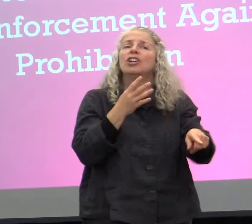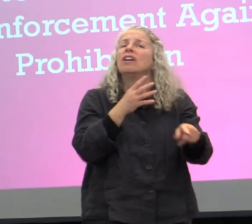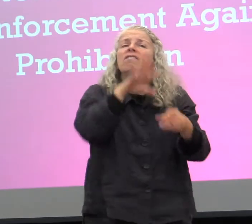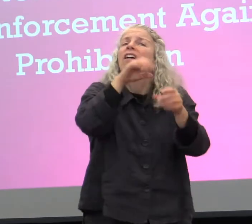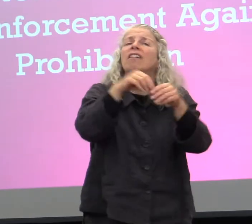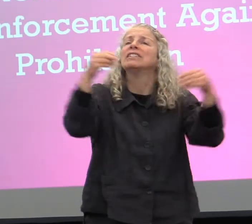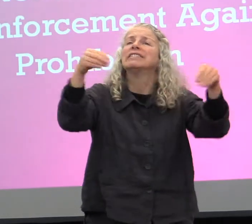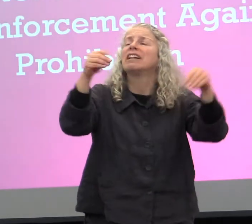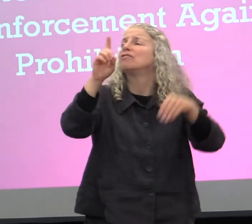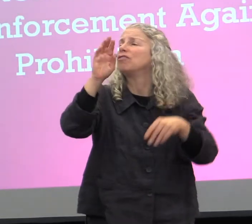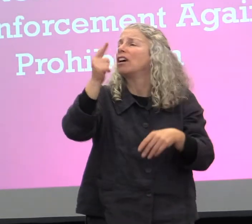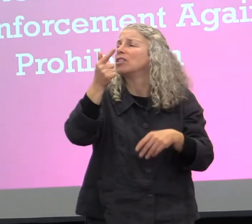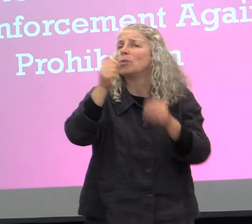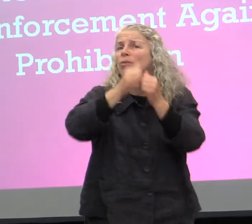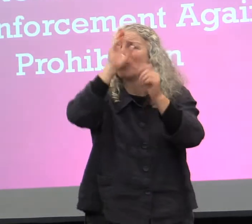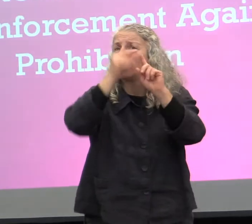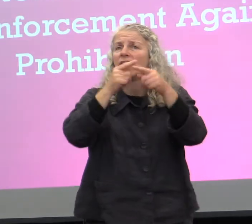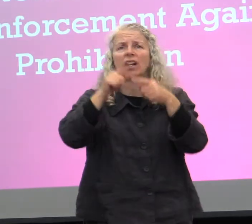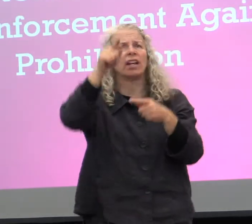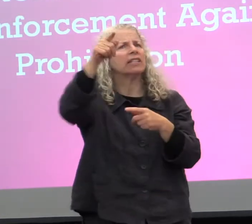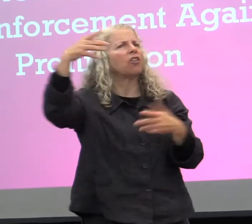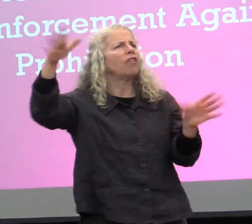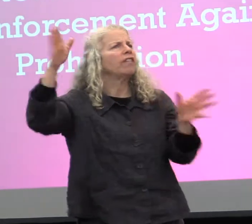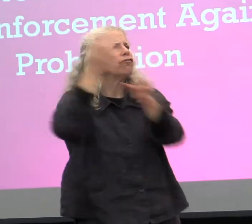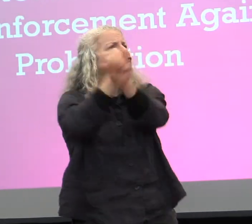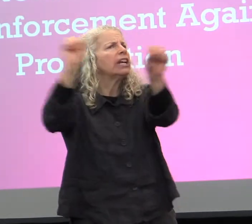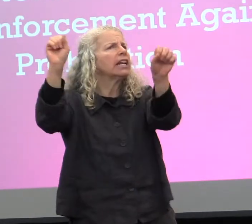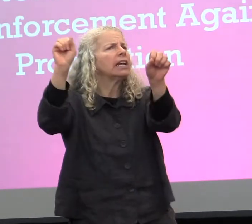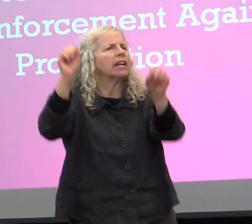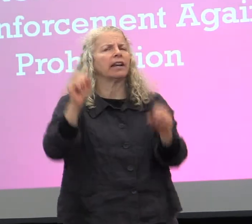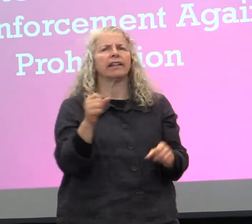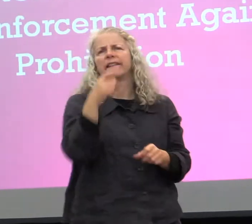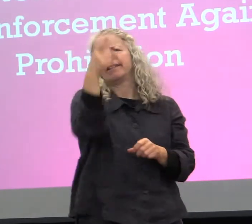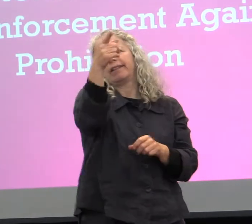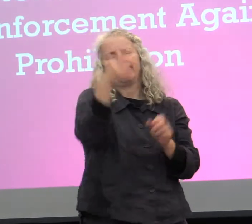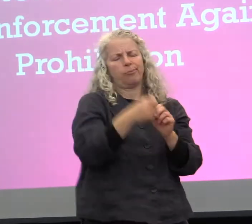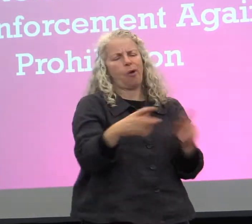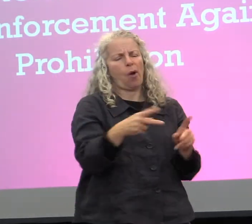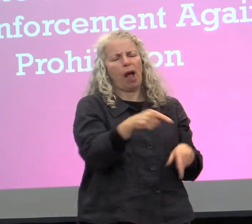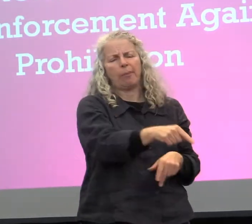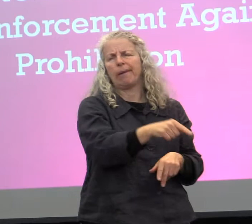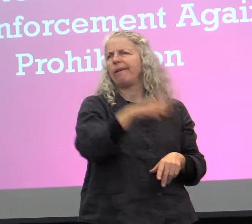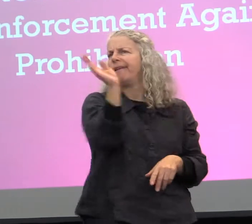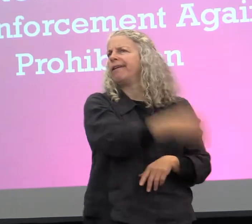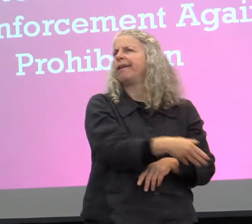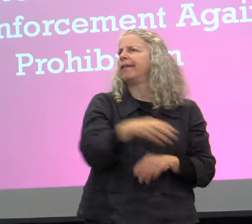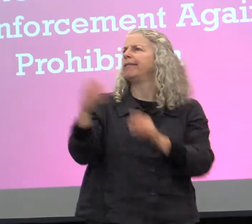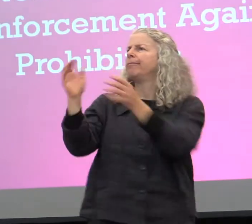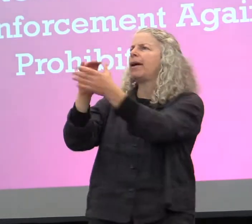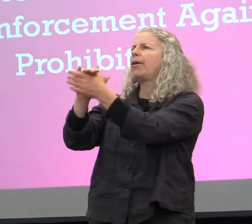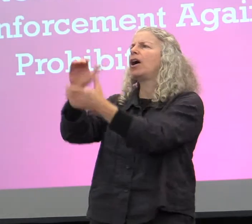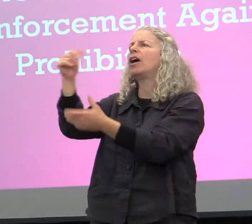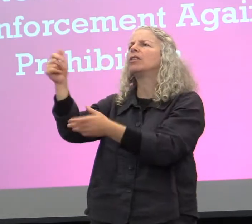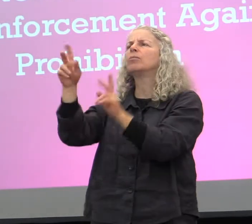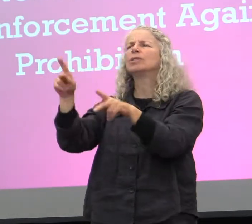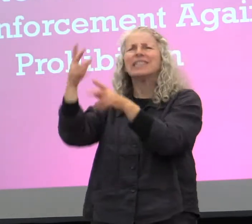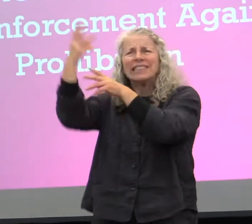And he'd been out of prison, and dumped her, and married someone else, walking the streets."